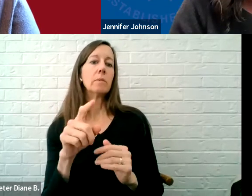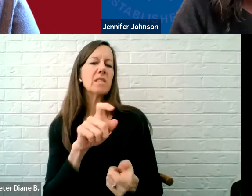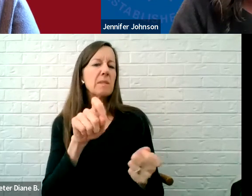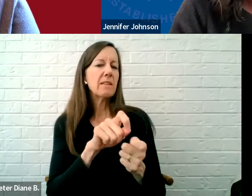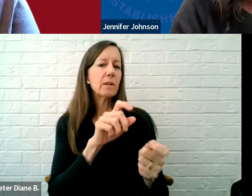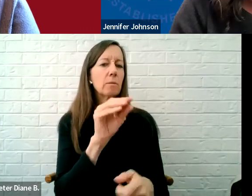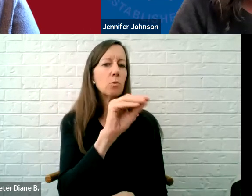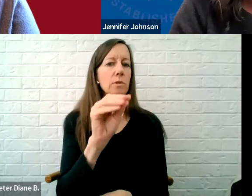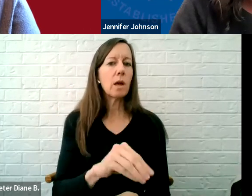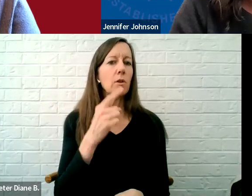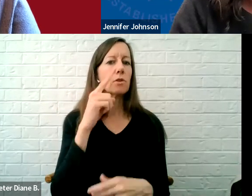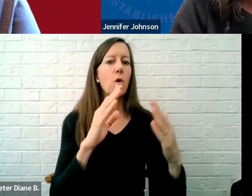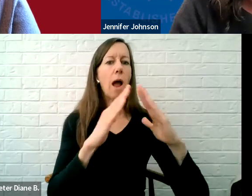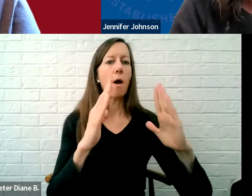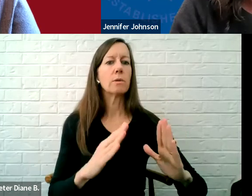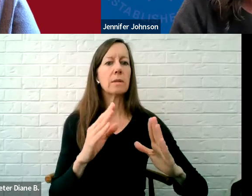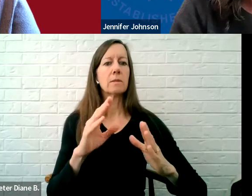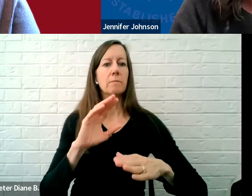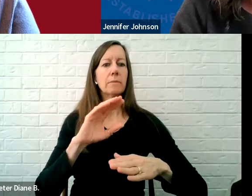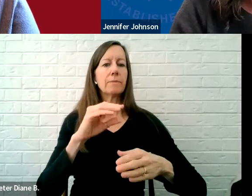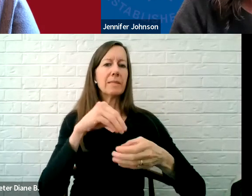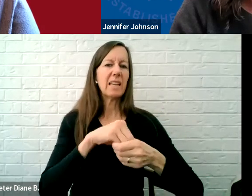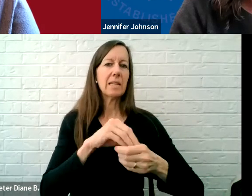designated neighborhood that can be supported with Hcbs services?